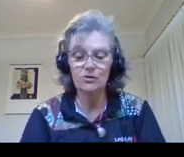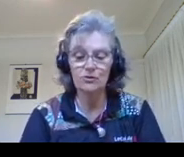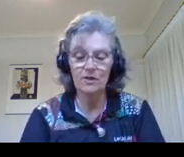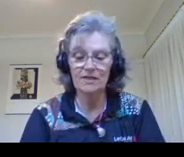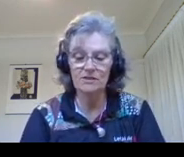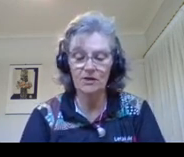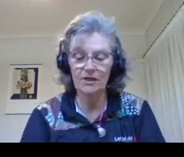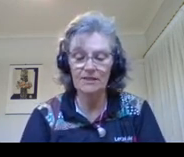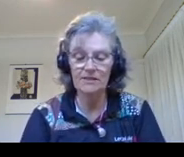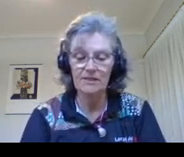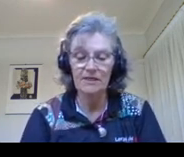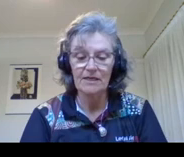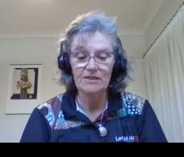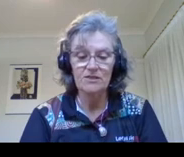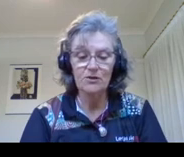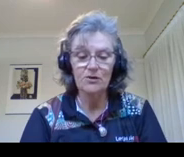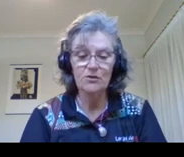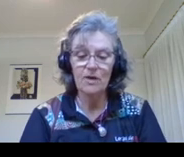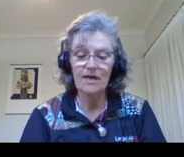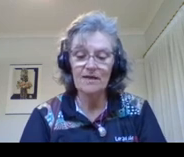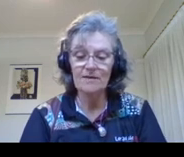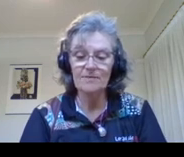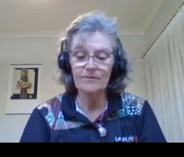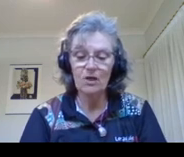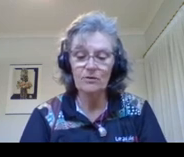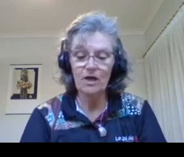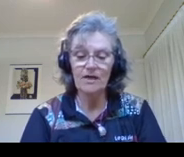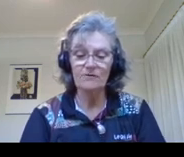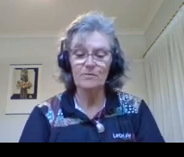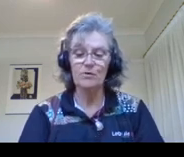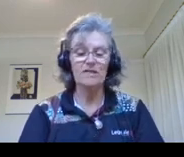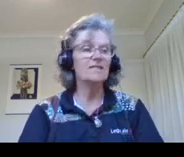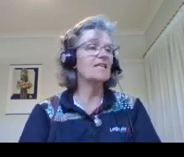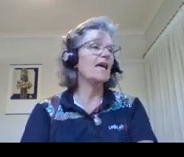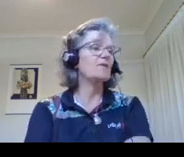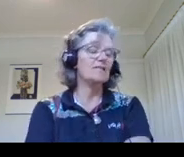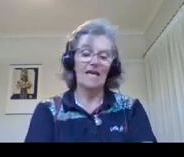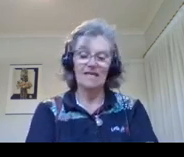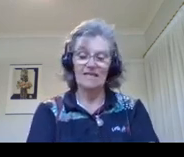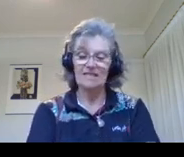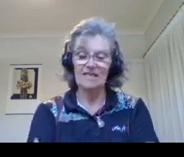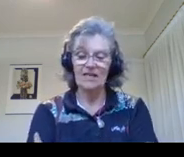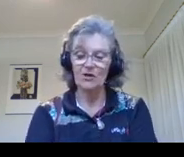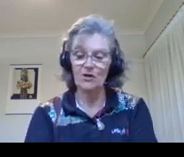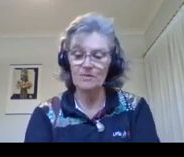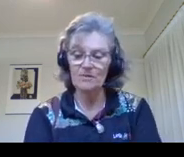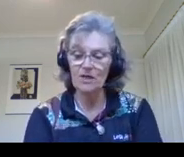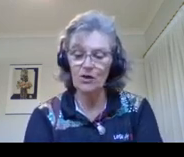true that's right so all right reporting scammers and getting help so